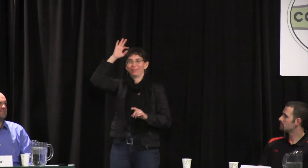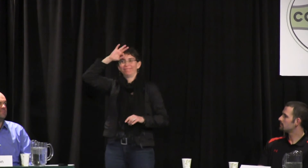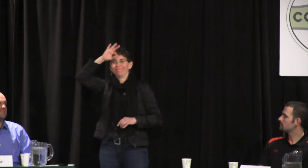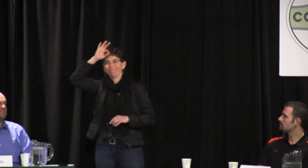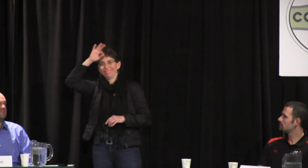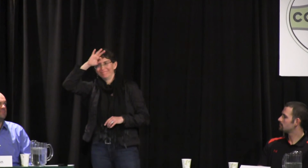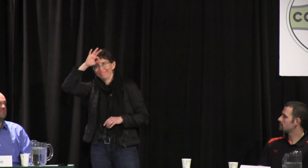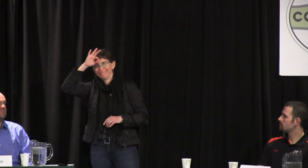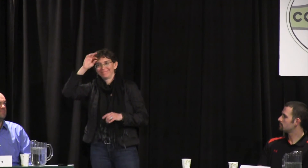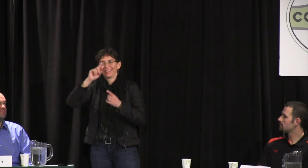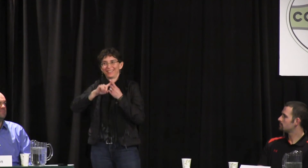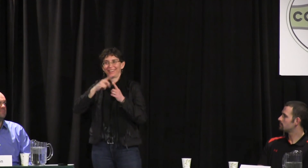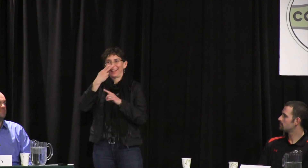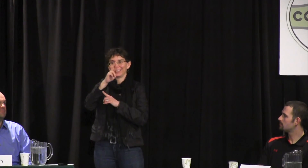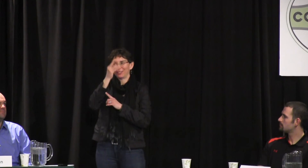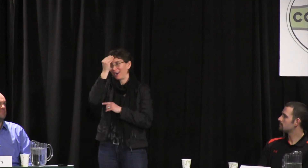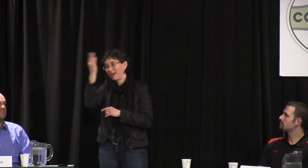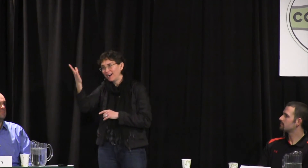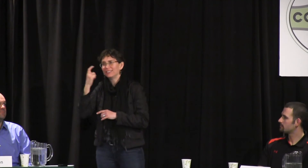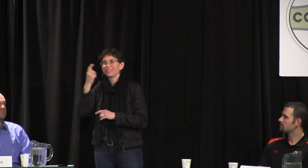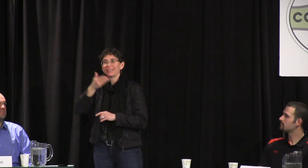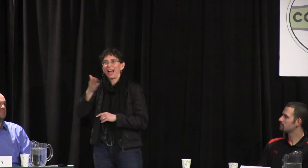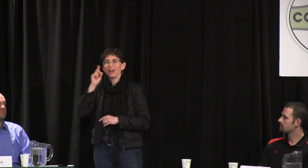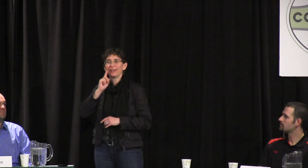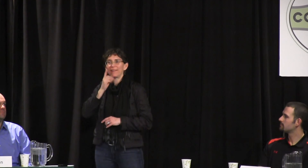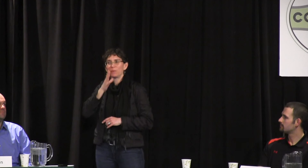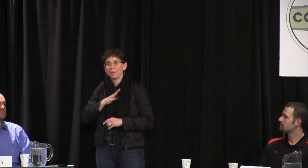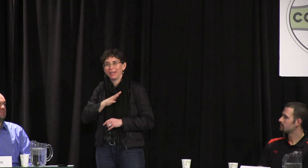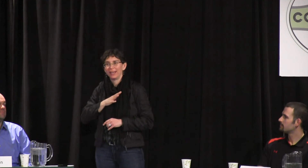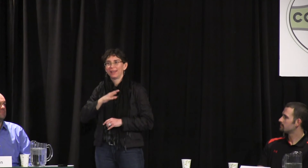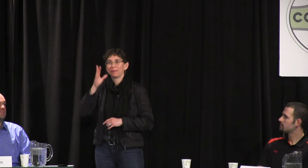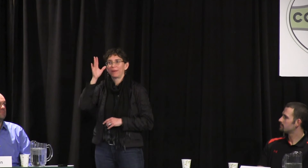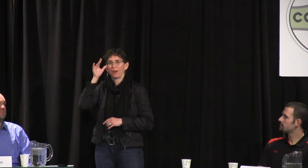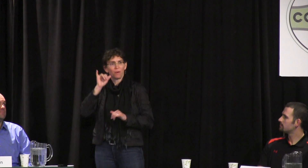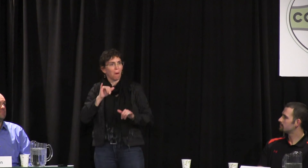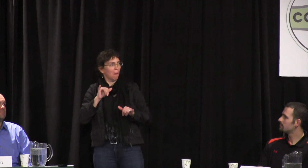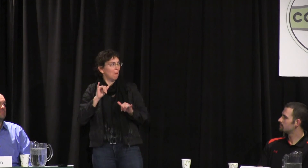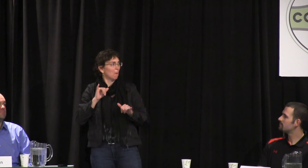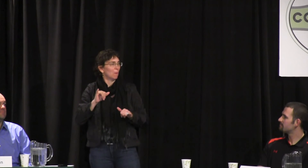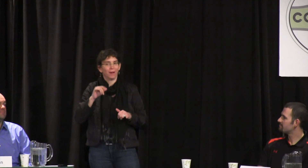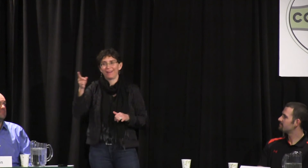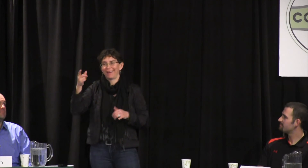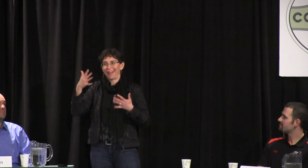hired you. My father was -- was not aware what H.R. was doing until they let him know, afterwards,